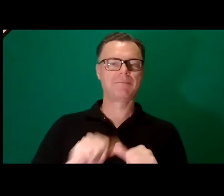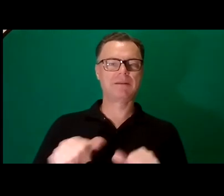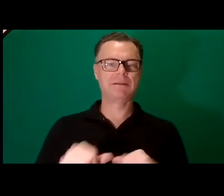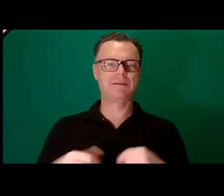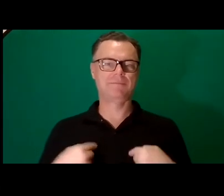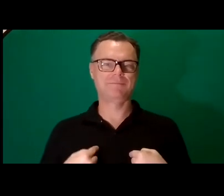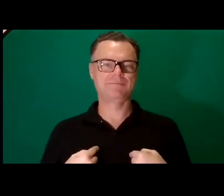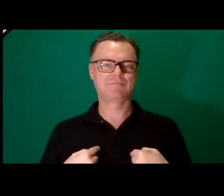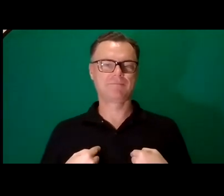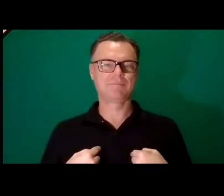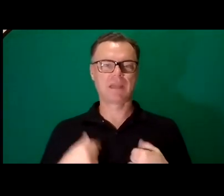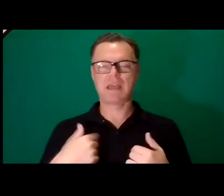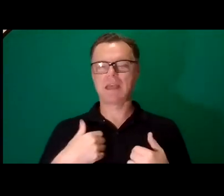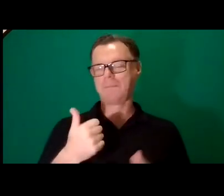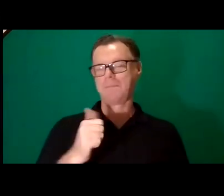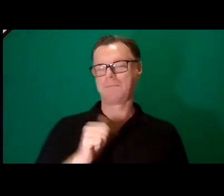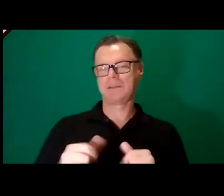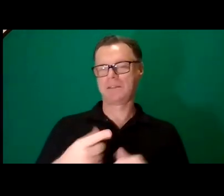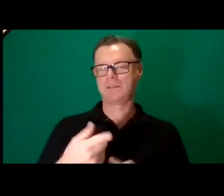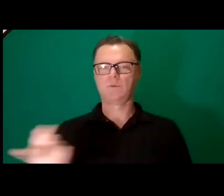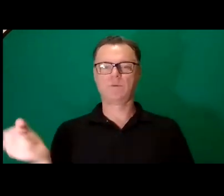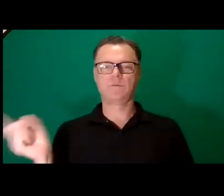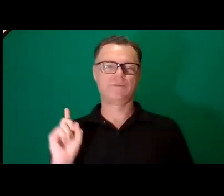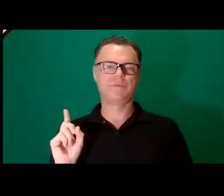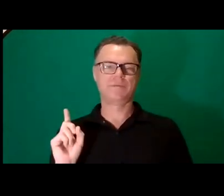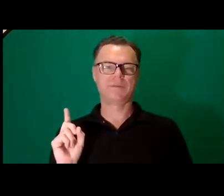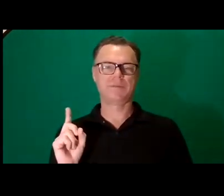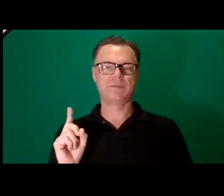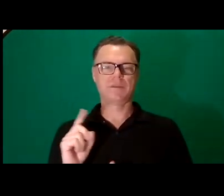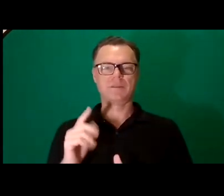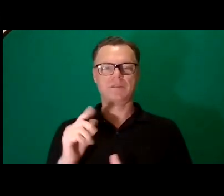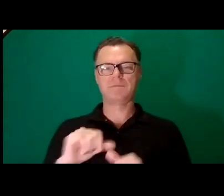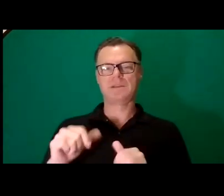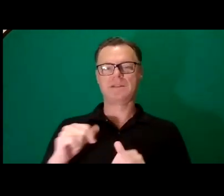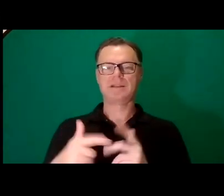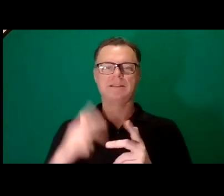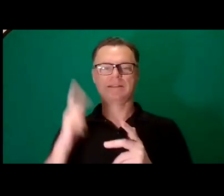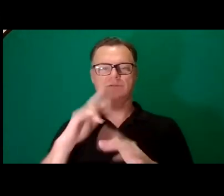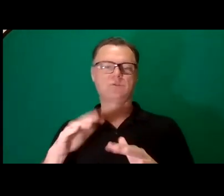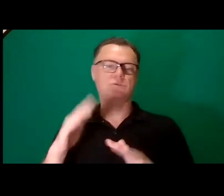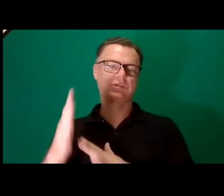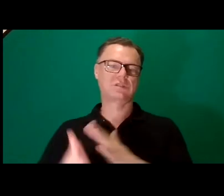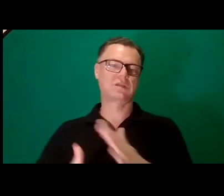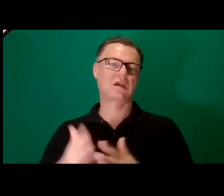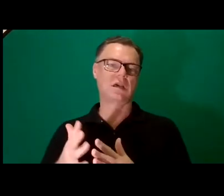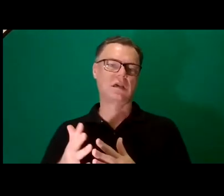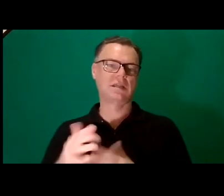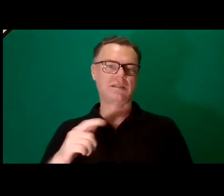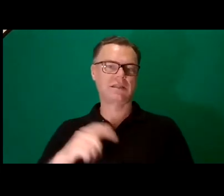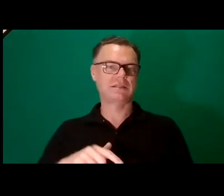so much better than anyone who uses sign language." And that's the real shame that